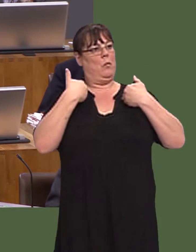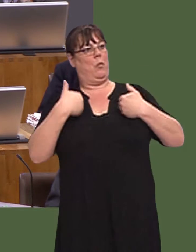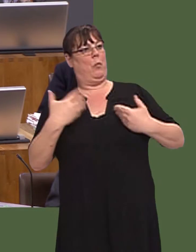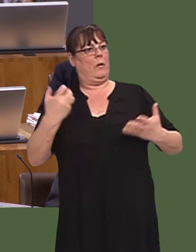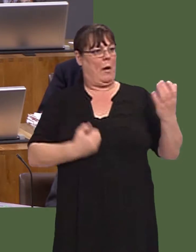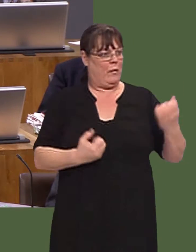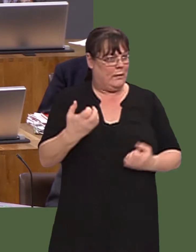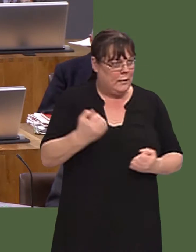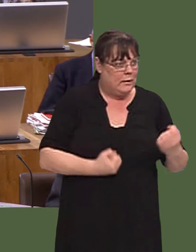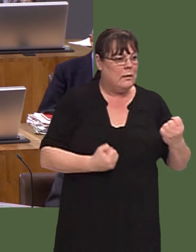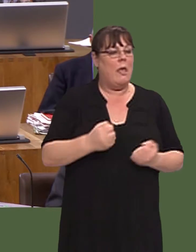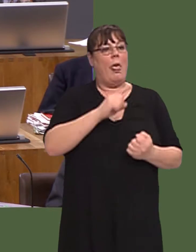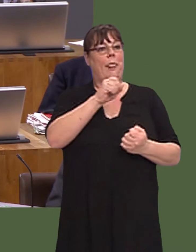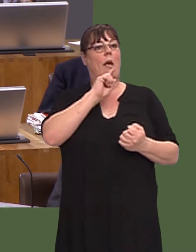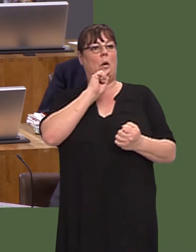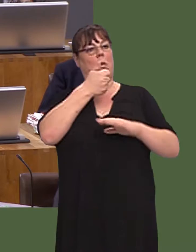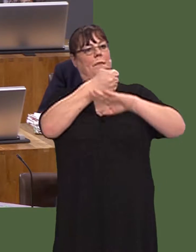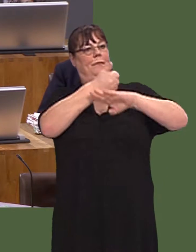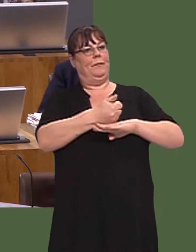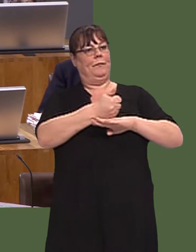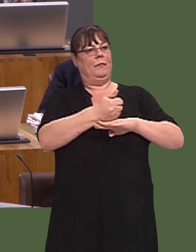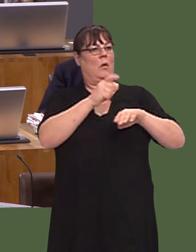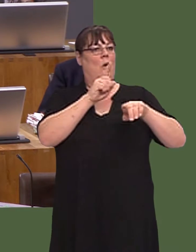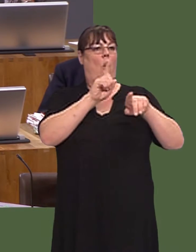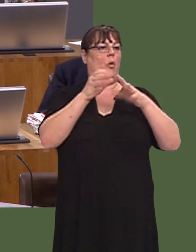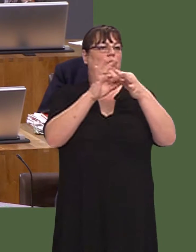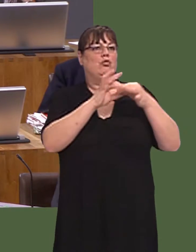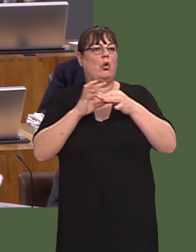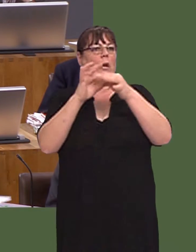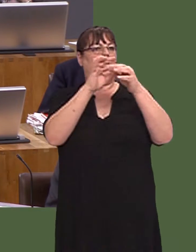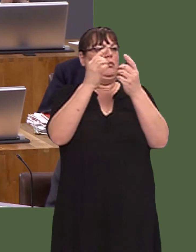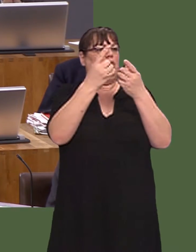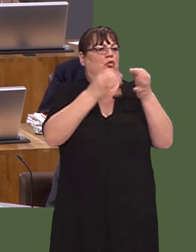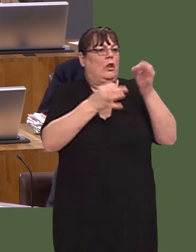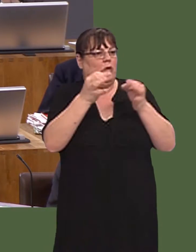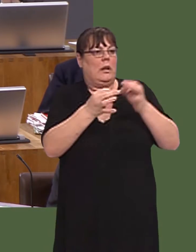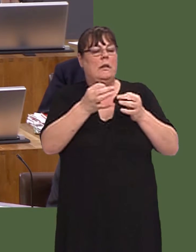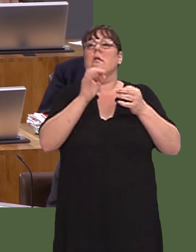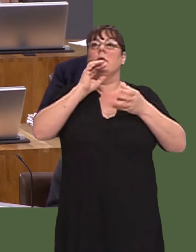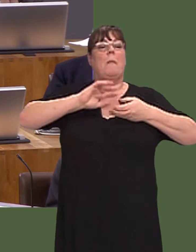Economic prosperity will underpin four cross-cutting strategies that will be published this spring.